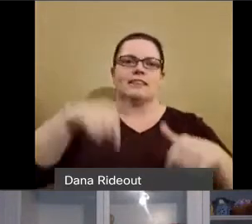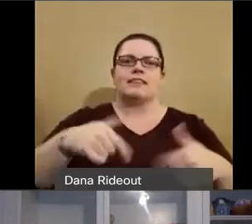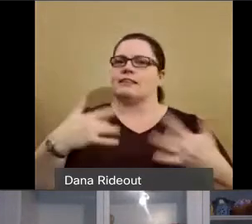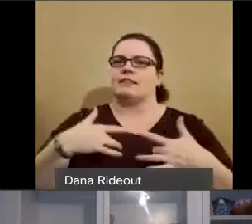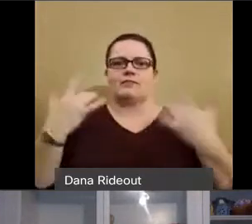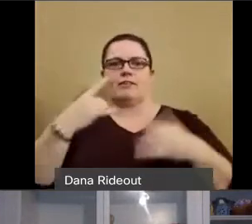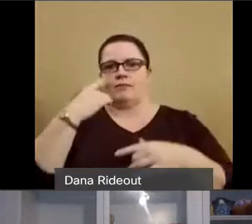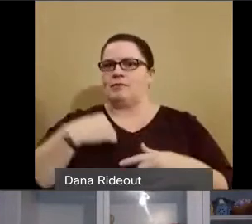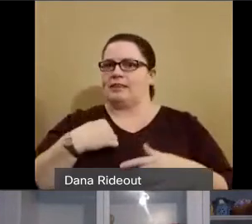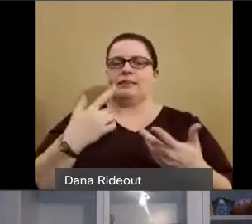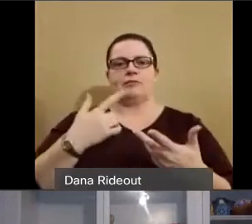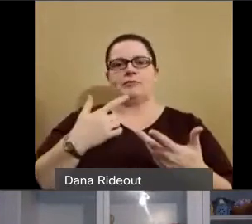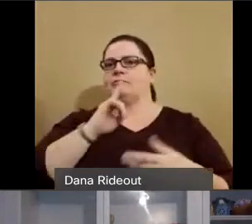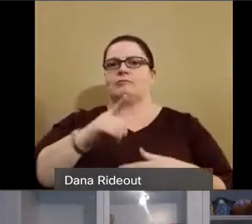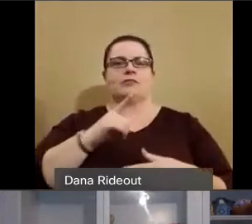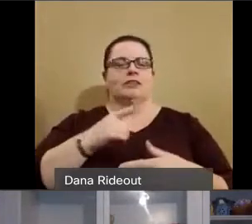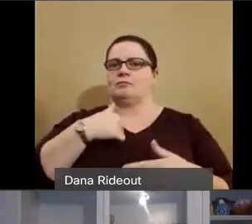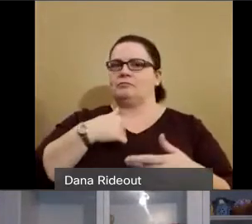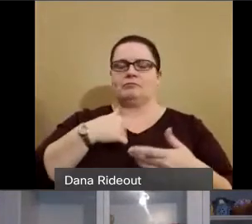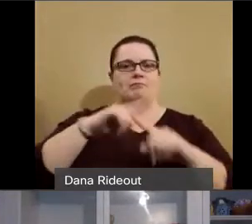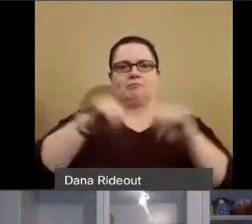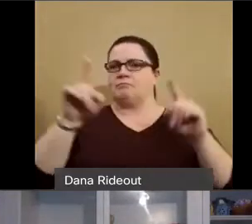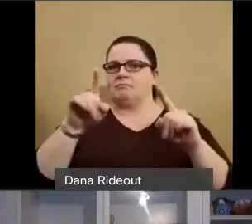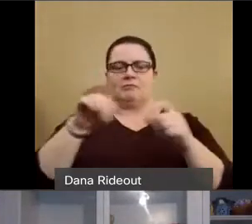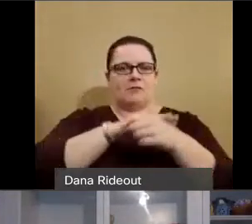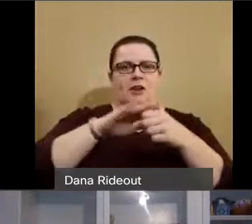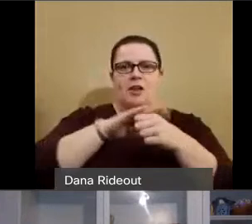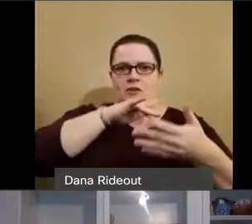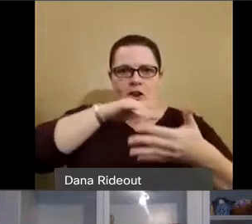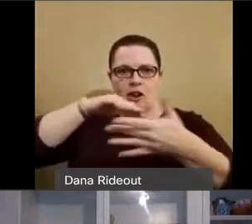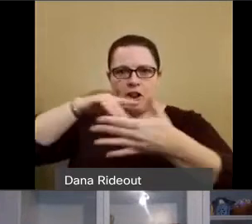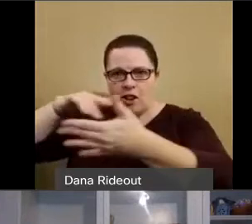Truly interdisciplinary scholar I come from international development then administration now, royal studies.